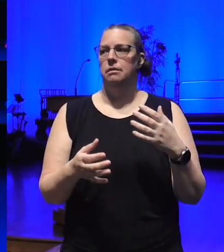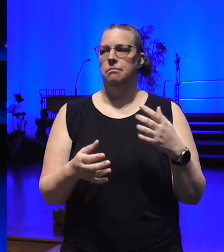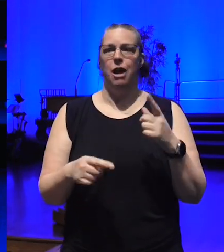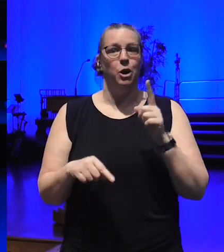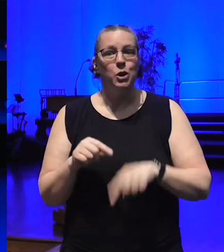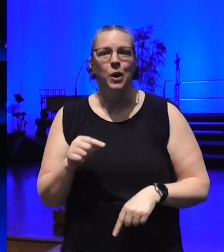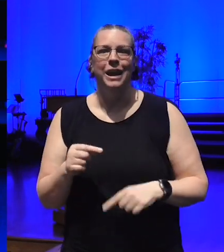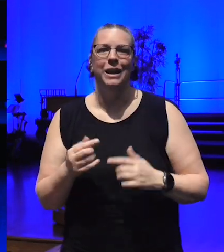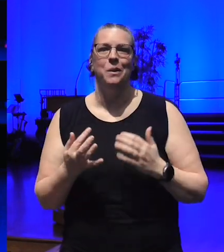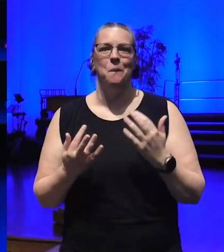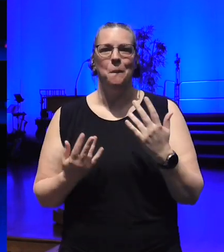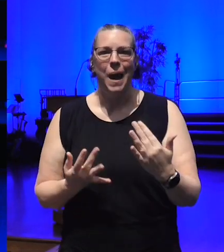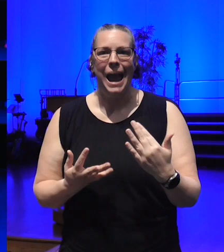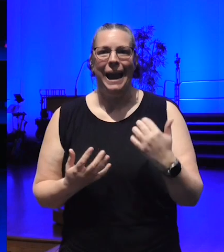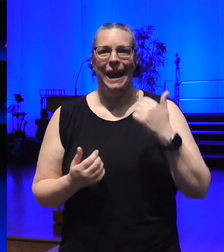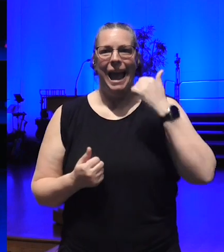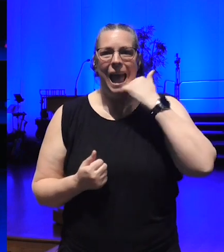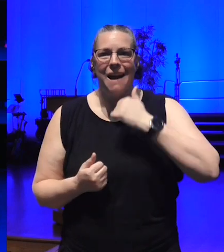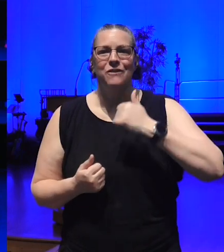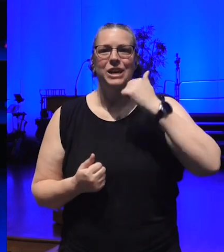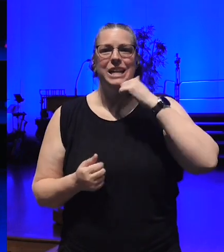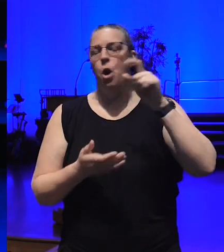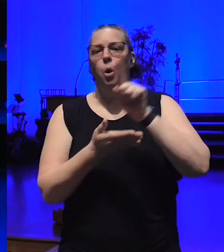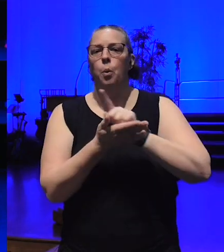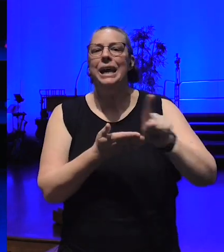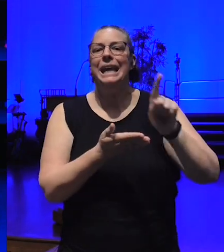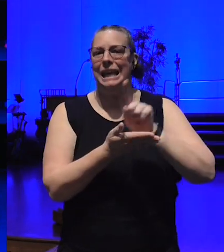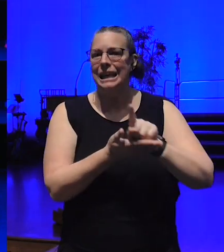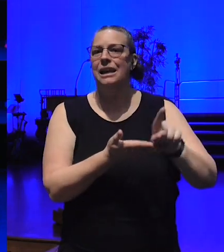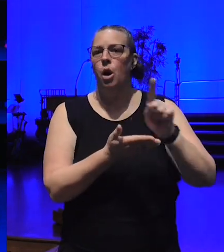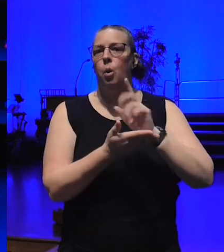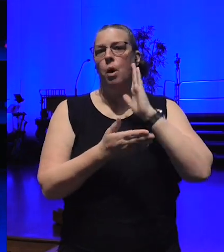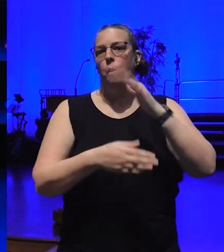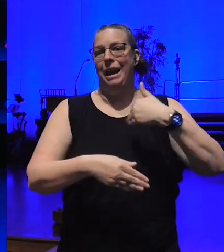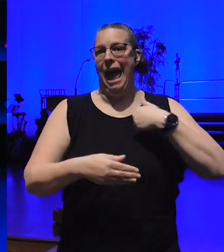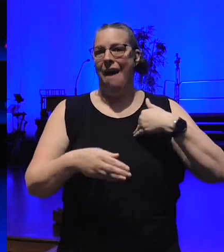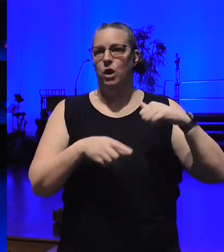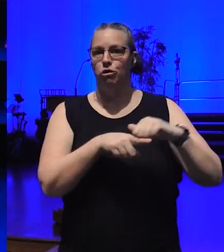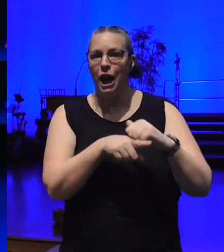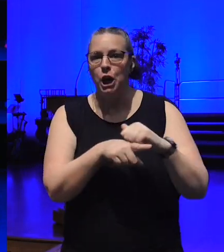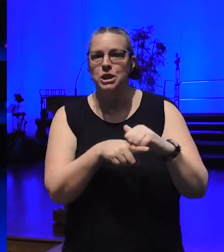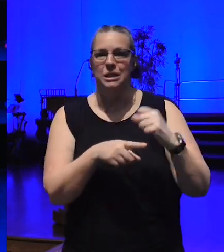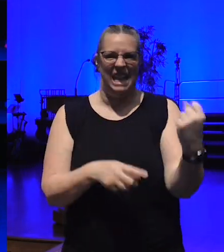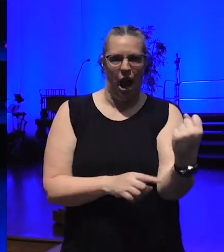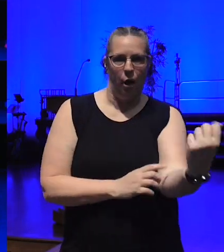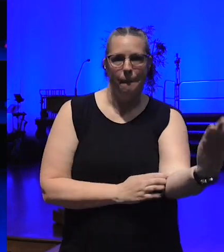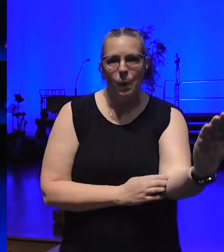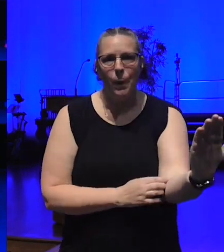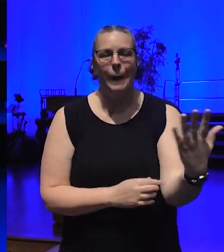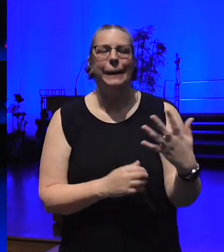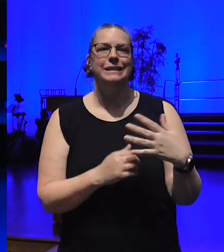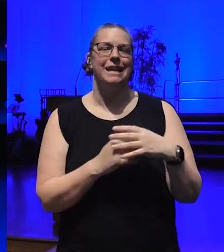each day for each week for the time that we would have our rehearsals on Saturday morning and so I